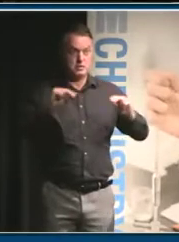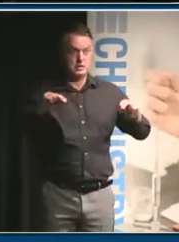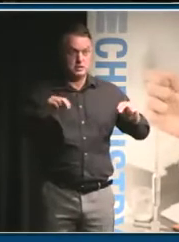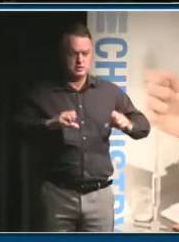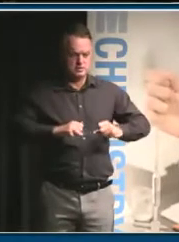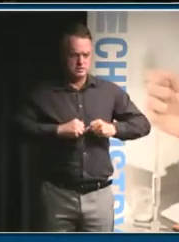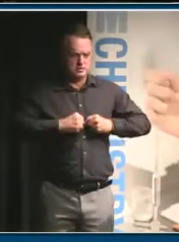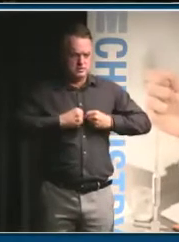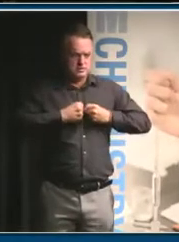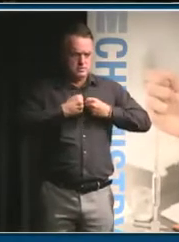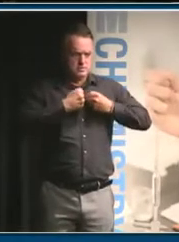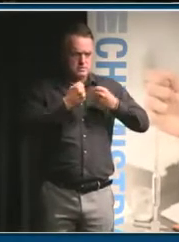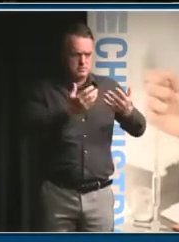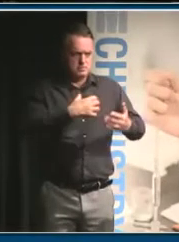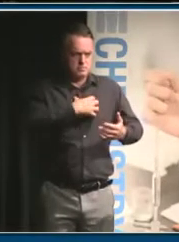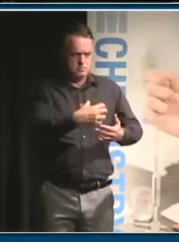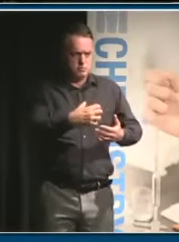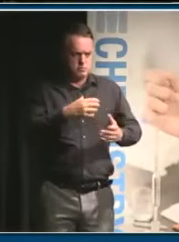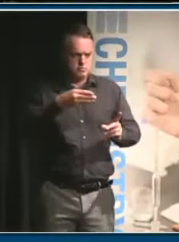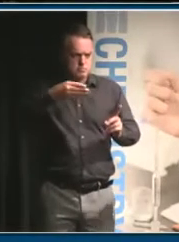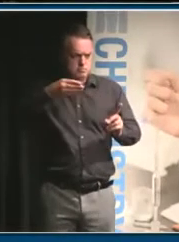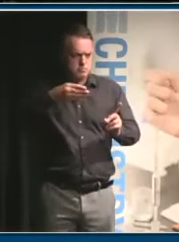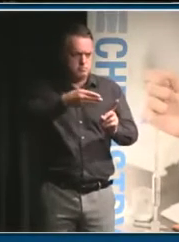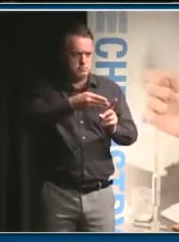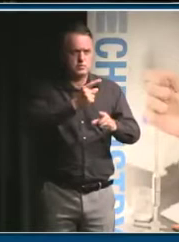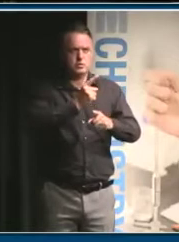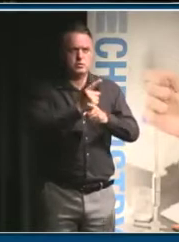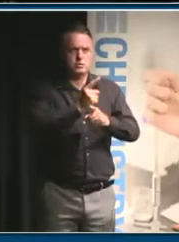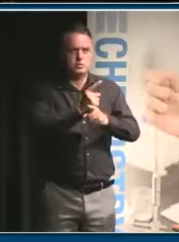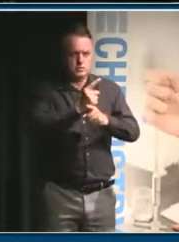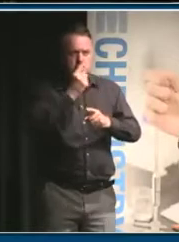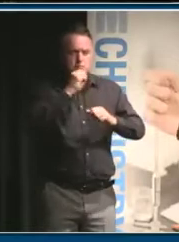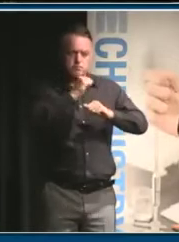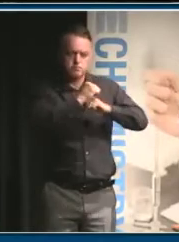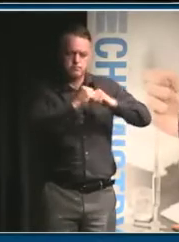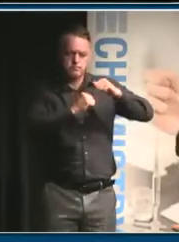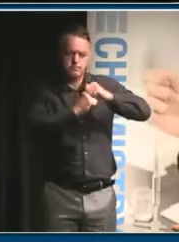it becomes more with wilful intent she constructs her thoughts. Not only in how she communicates to